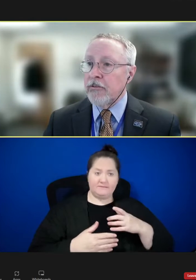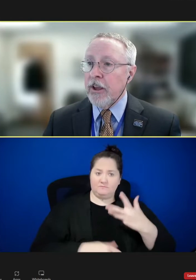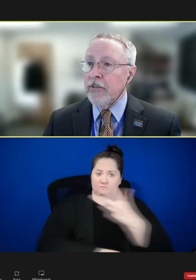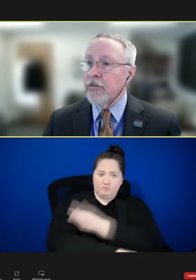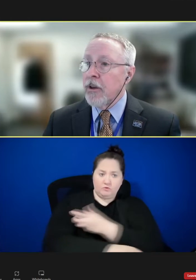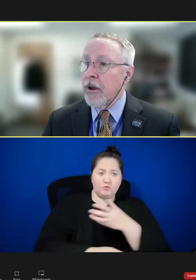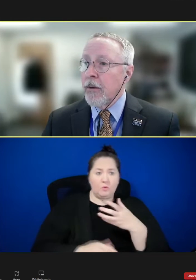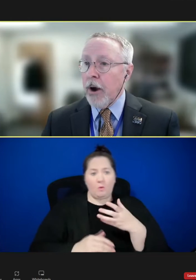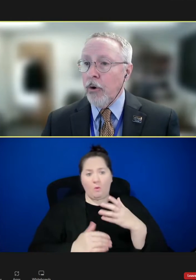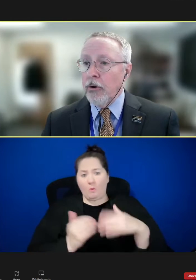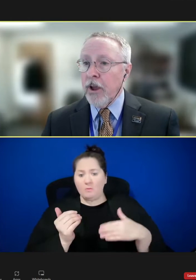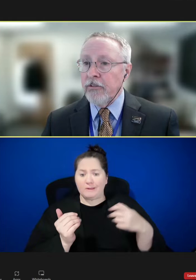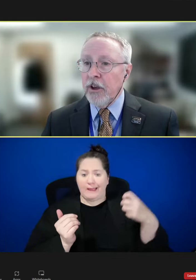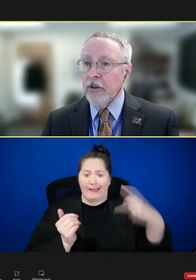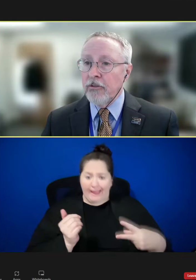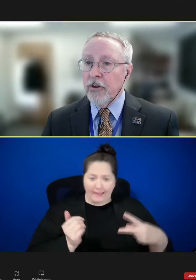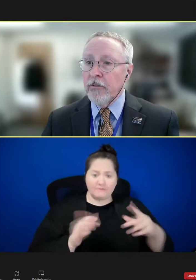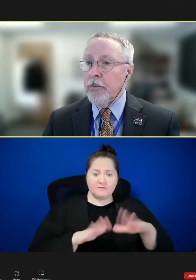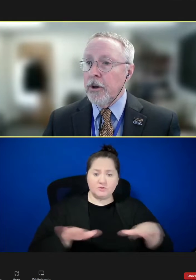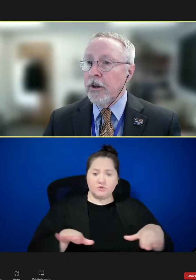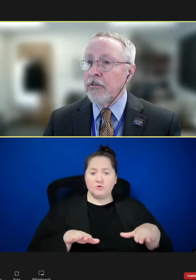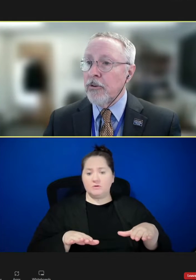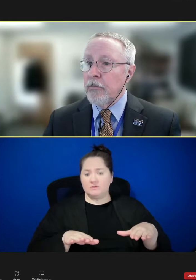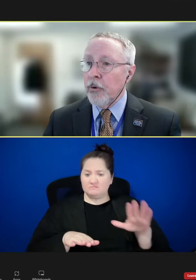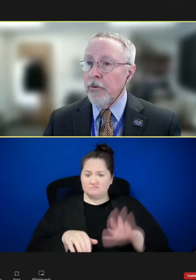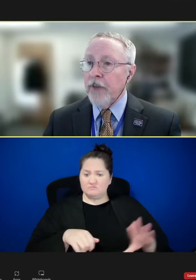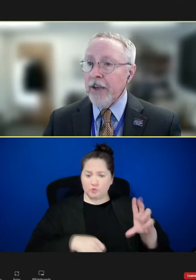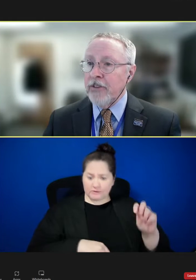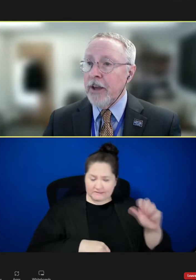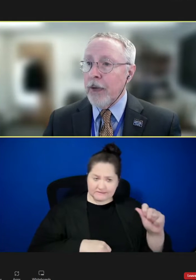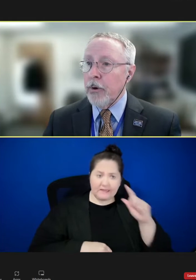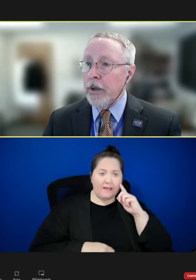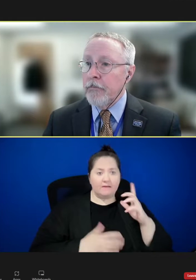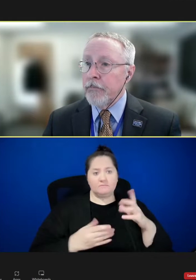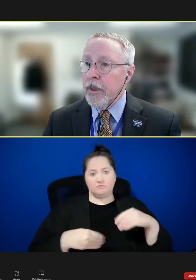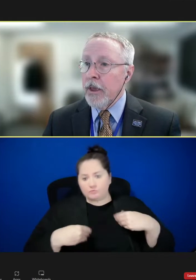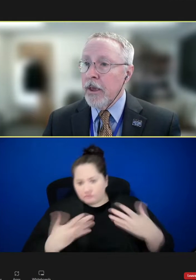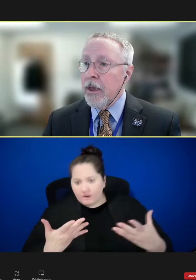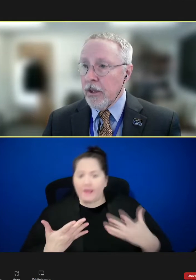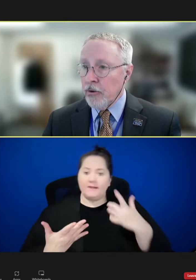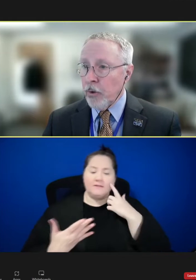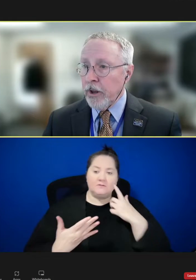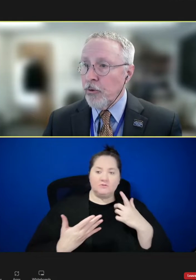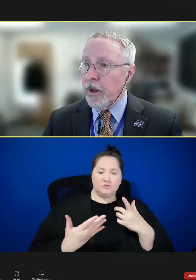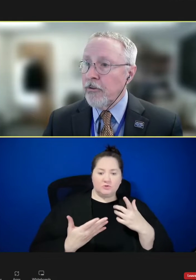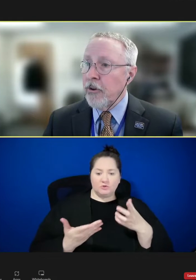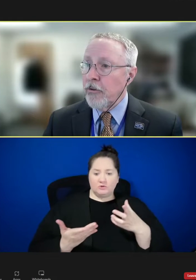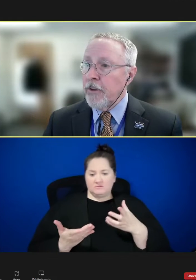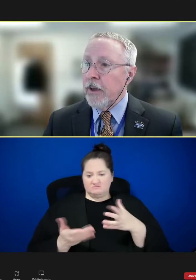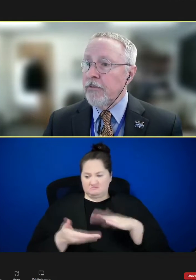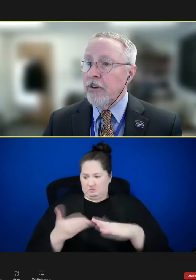States, prioritizing underserved communities to improve vaccine equity. In 2022, VFC